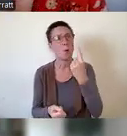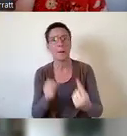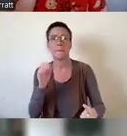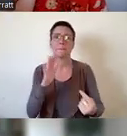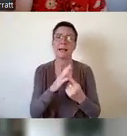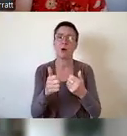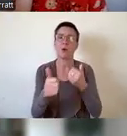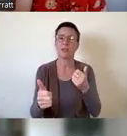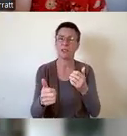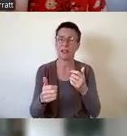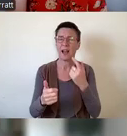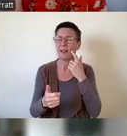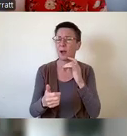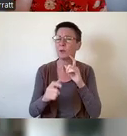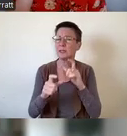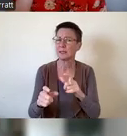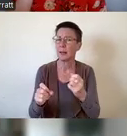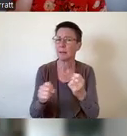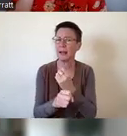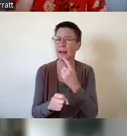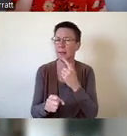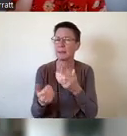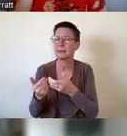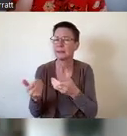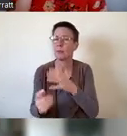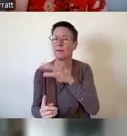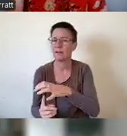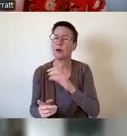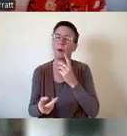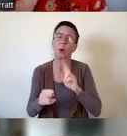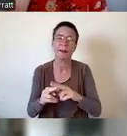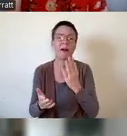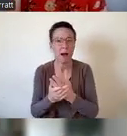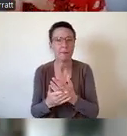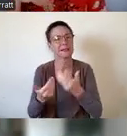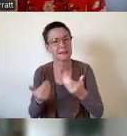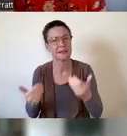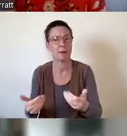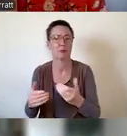I probably would still make them as separate venues if they're very separate, if you have different employees each,